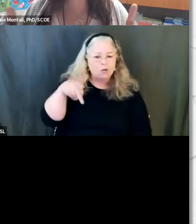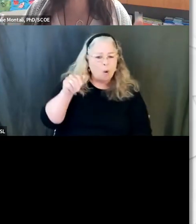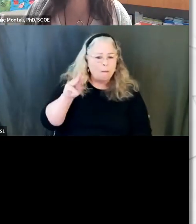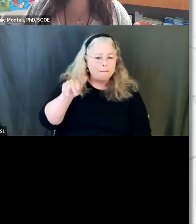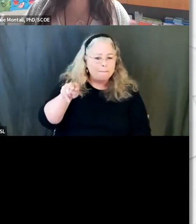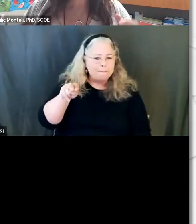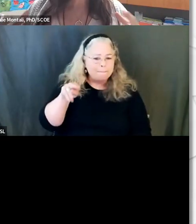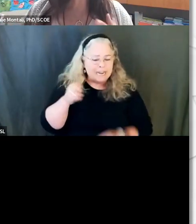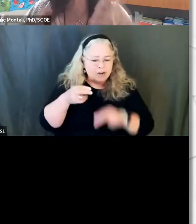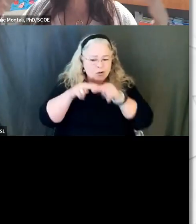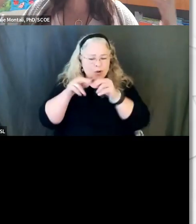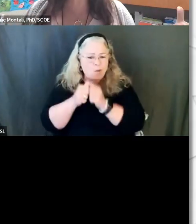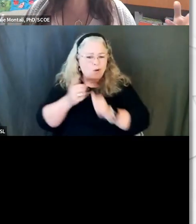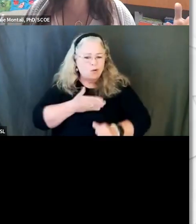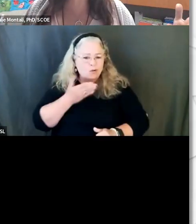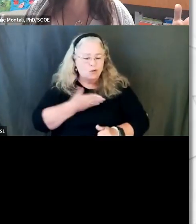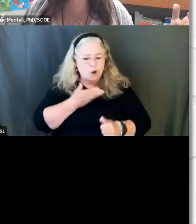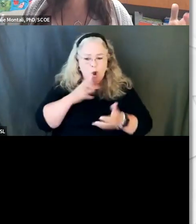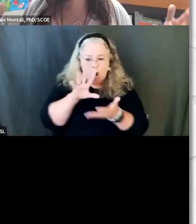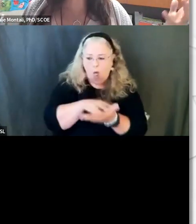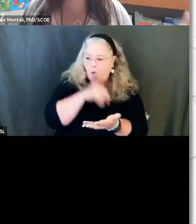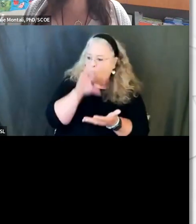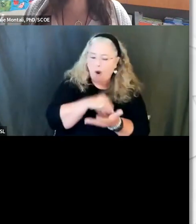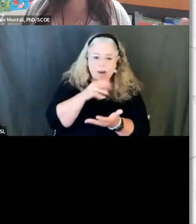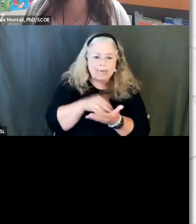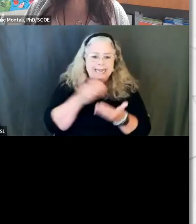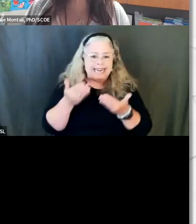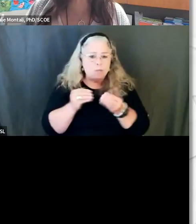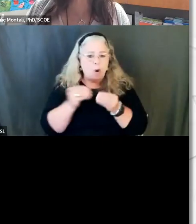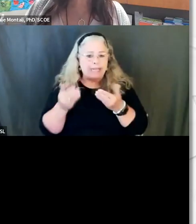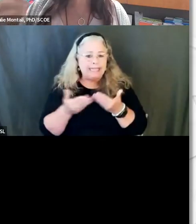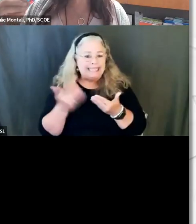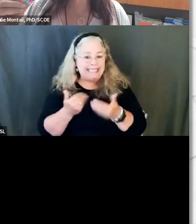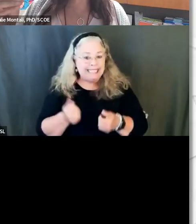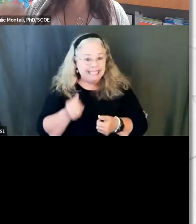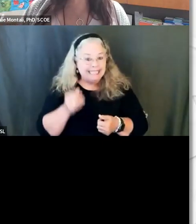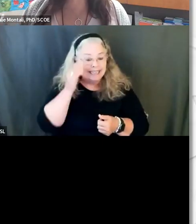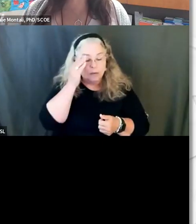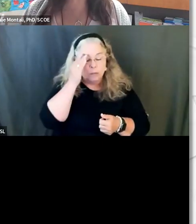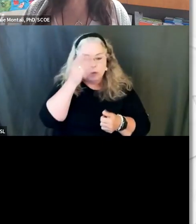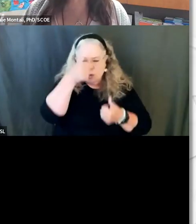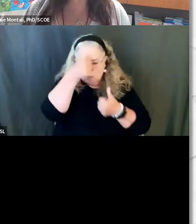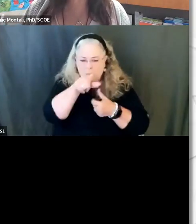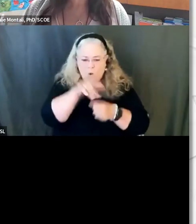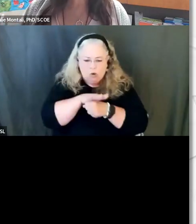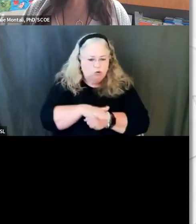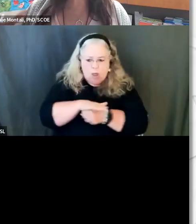that's increasing. Learning is so much easier. I mean think about when you are stressed out.